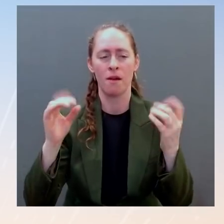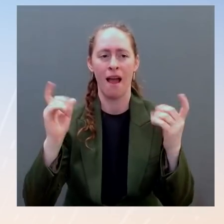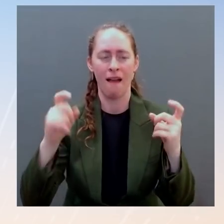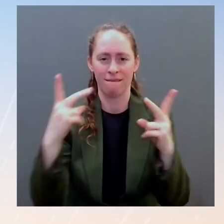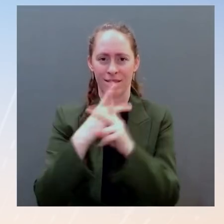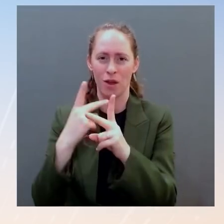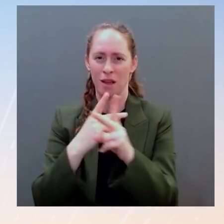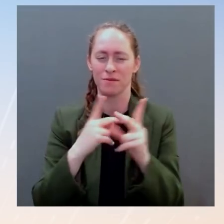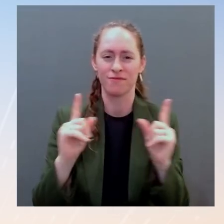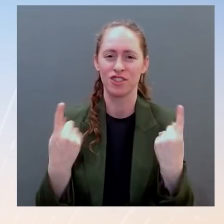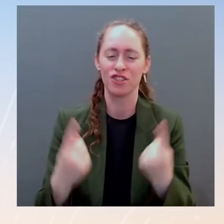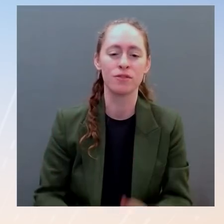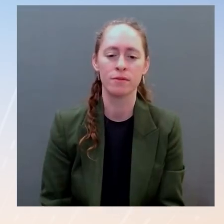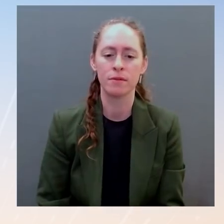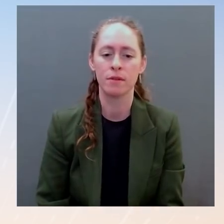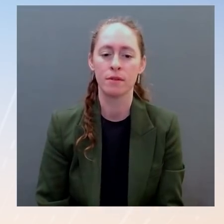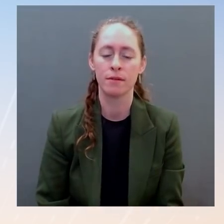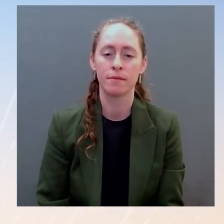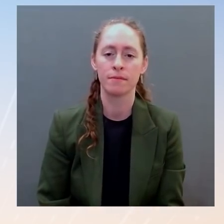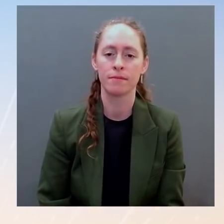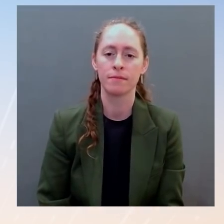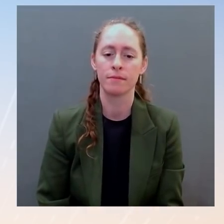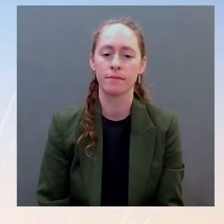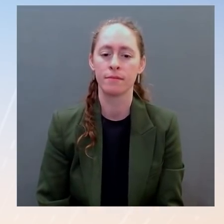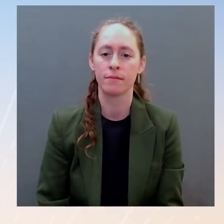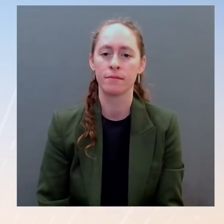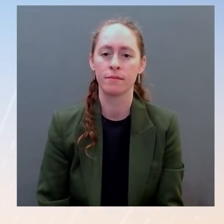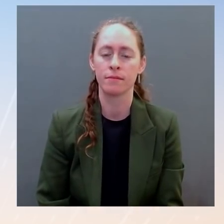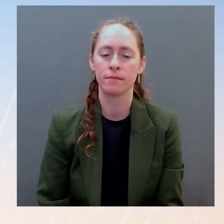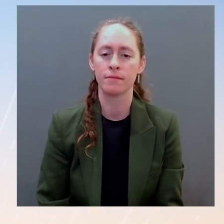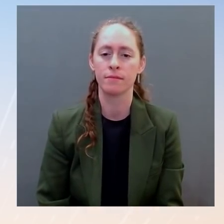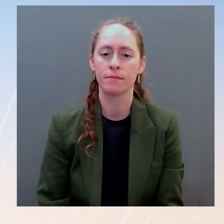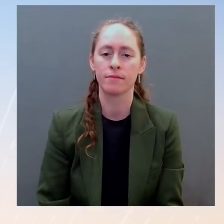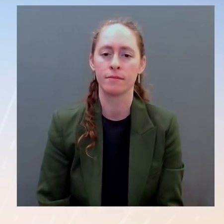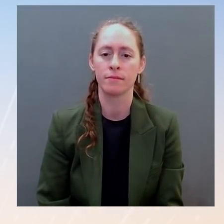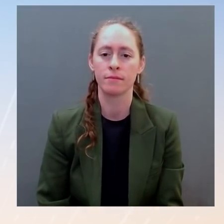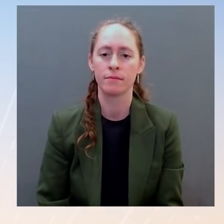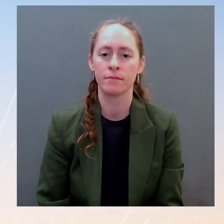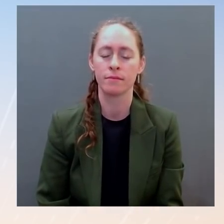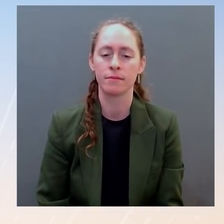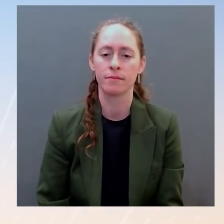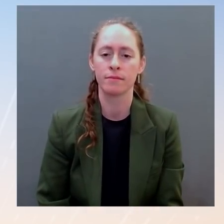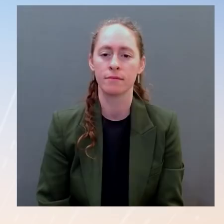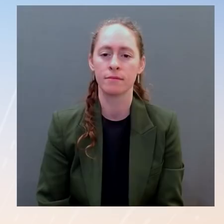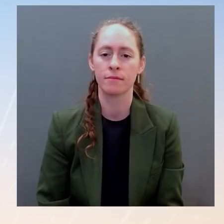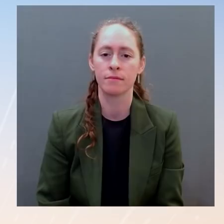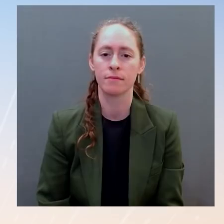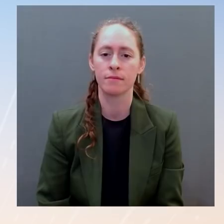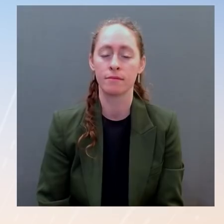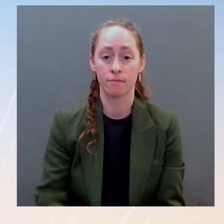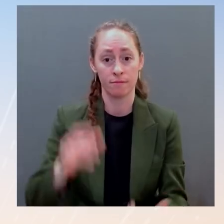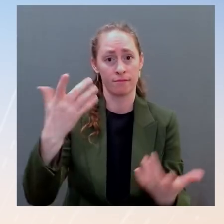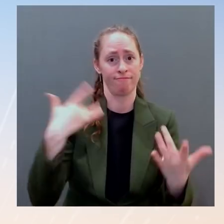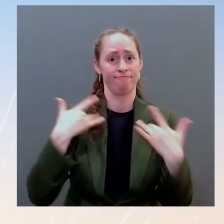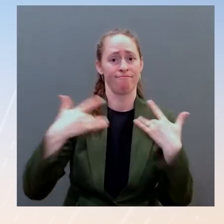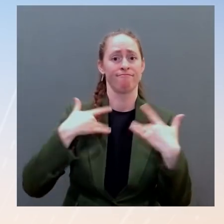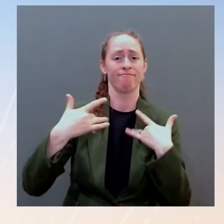The Press: I'm wondering: Regardless of ownership, would the White House be interested in working with Twitter like it has in the past